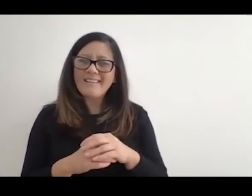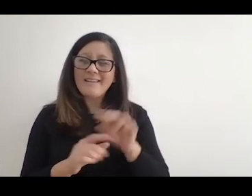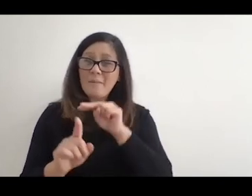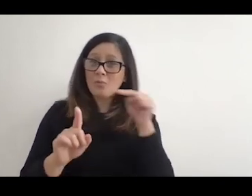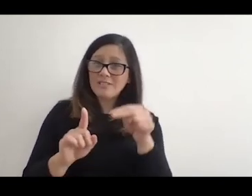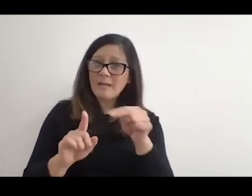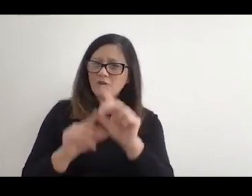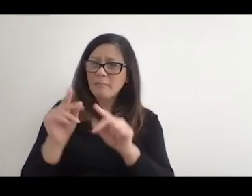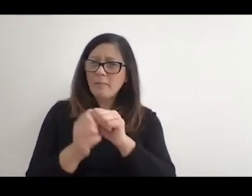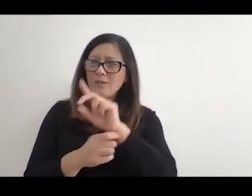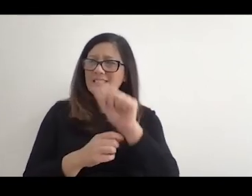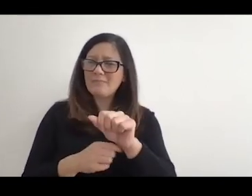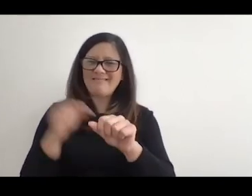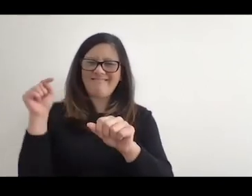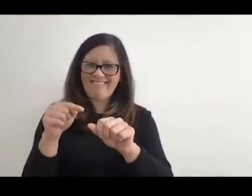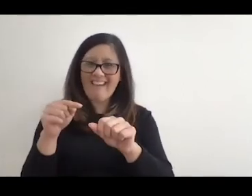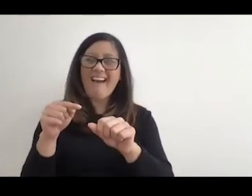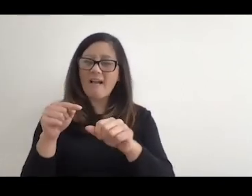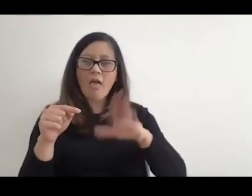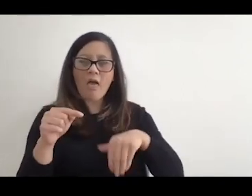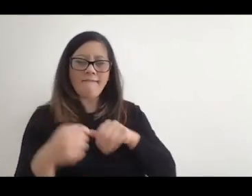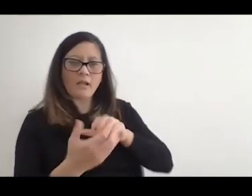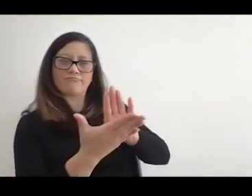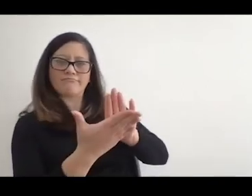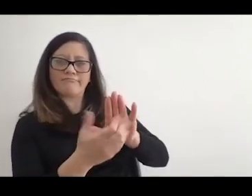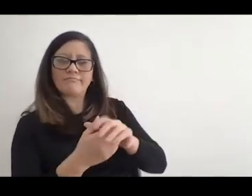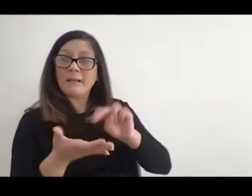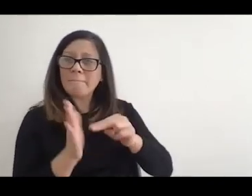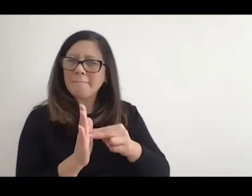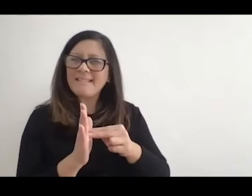perceptions of disability. Which is why I said we cannot have this